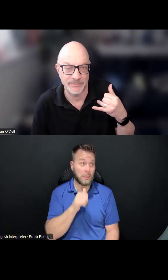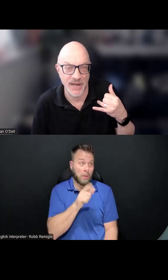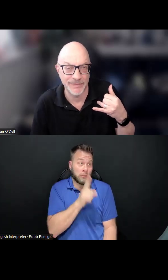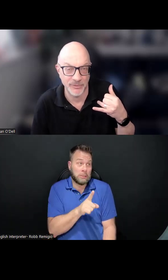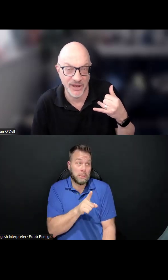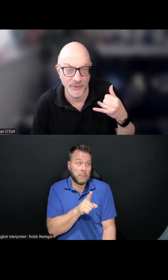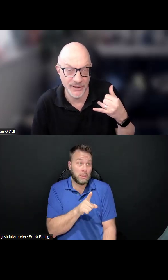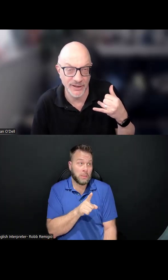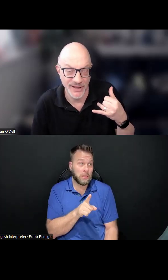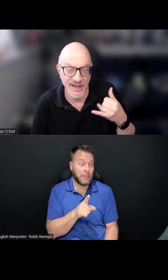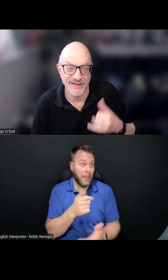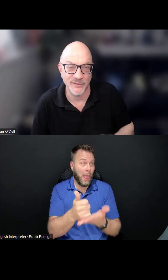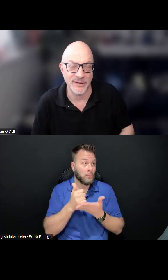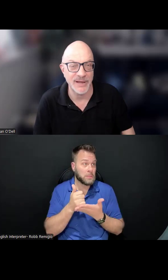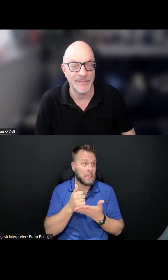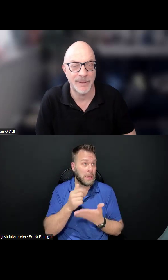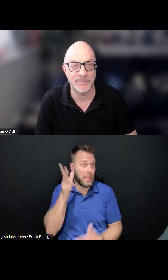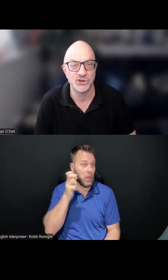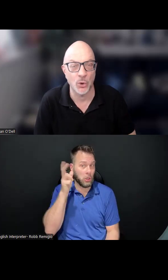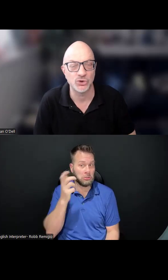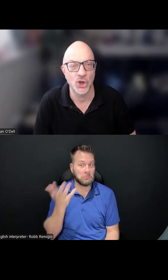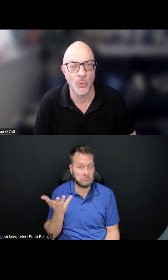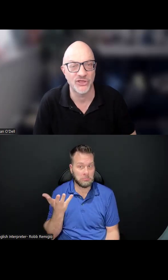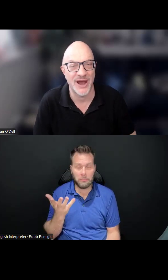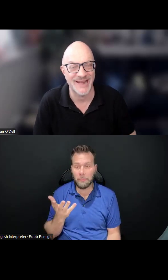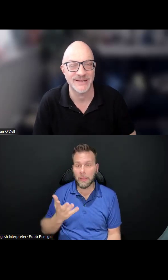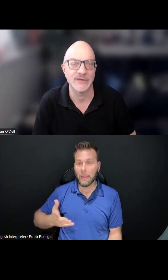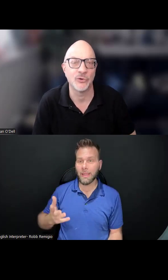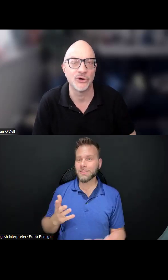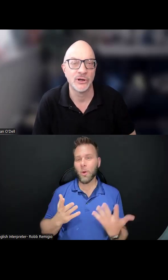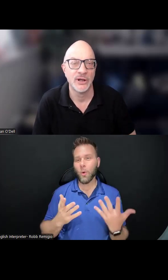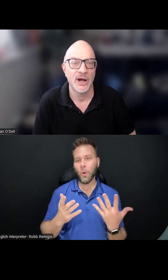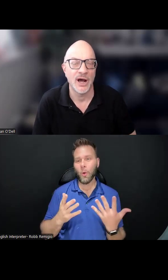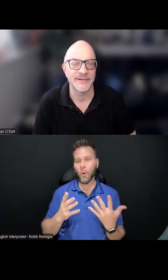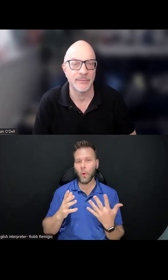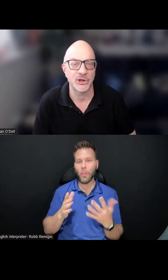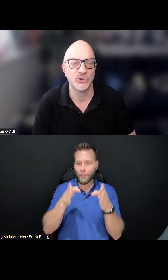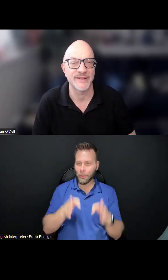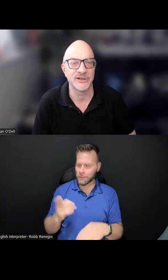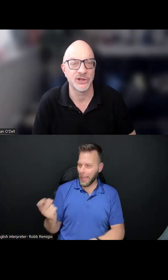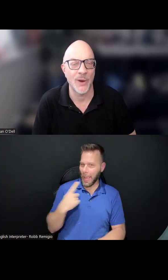They say, not really, except it helps with hearing. Sometimes people don't know what they're asking for.